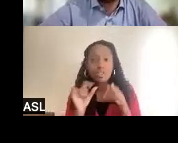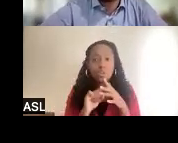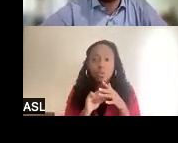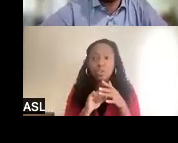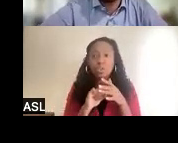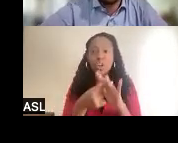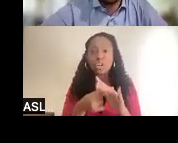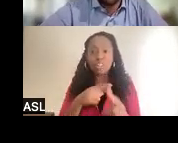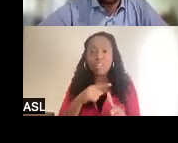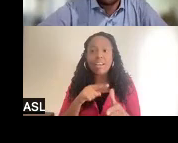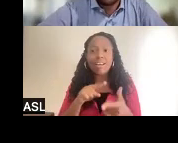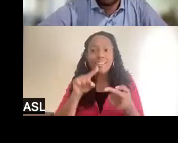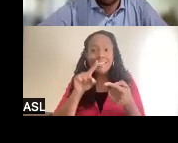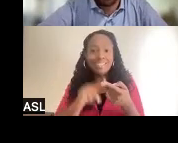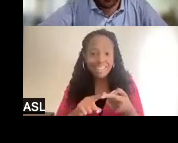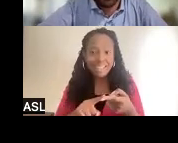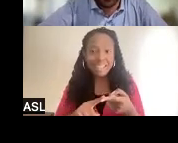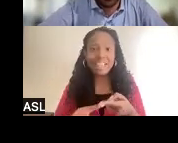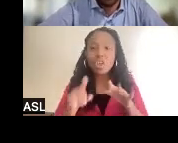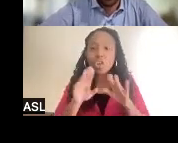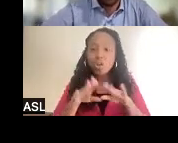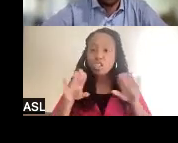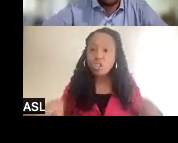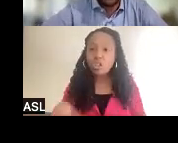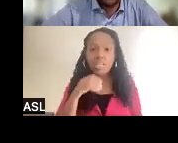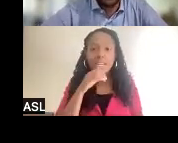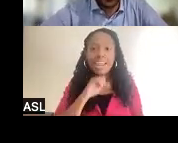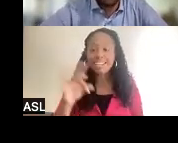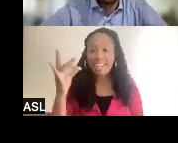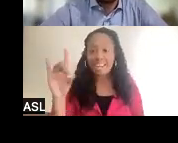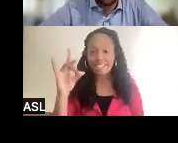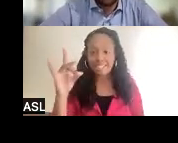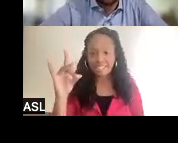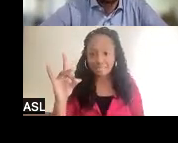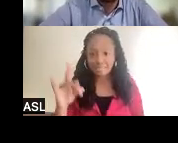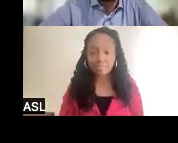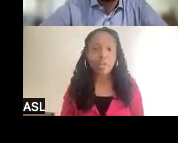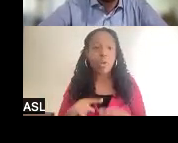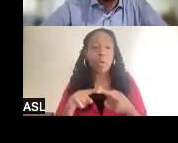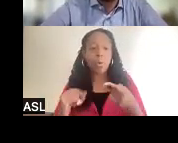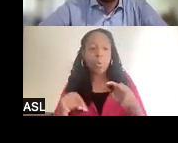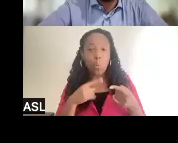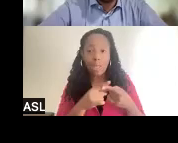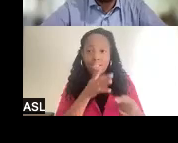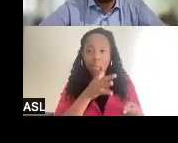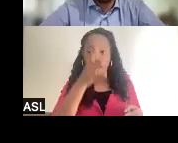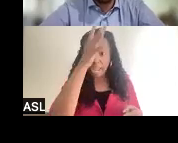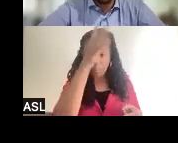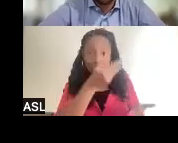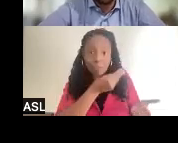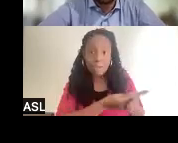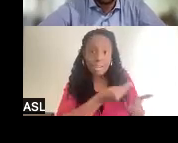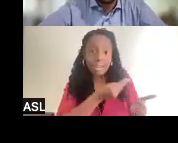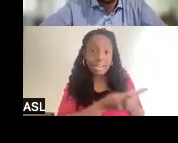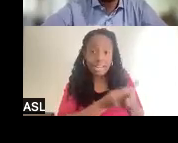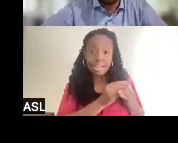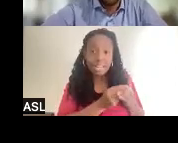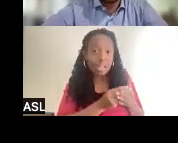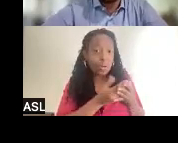is of age 18 or older right when the income of the parent is no longer qualified for the child but if